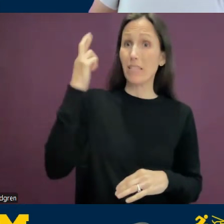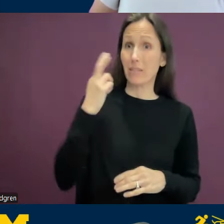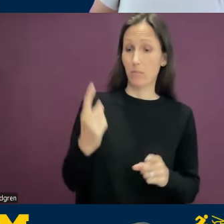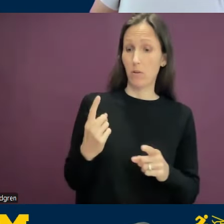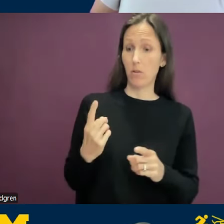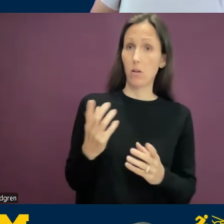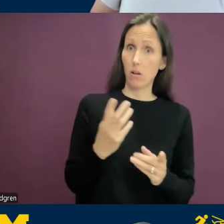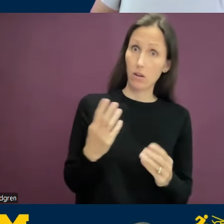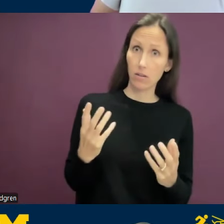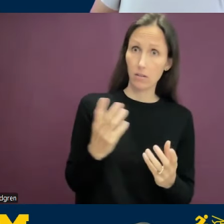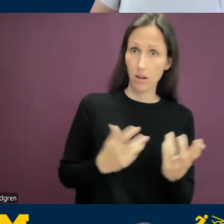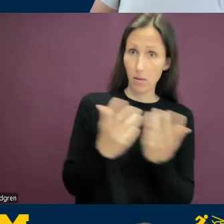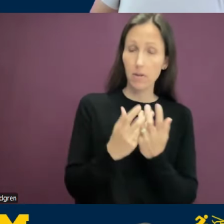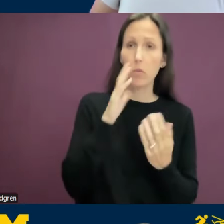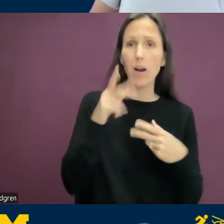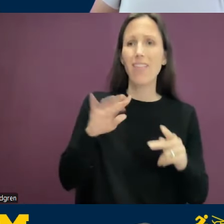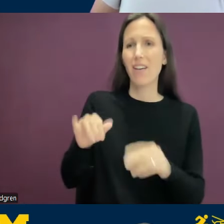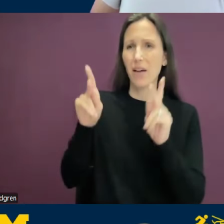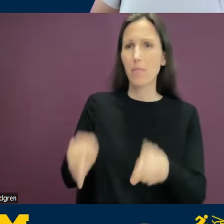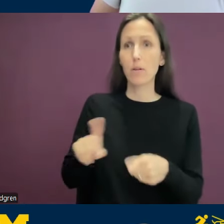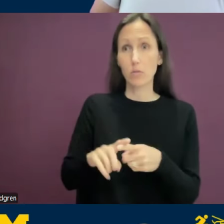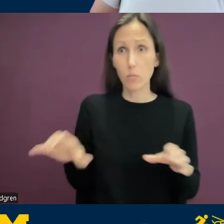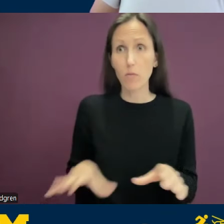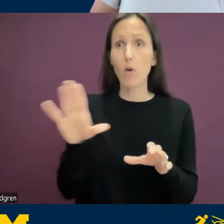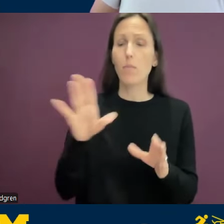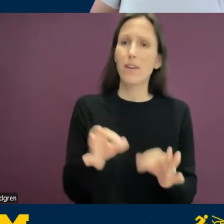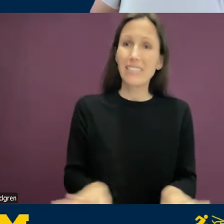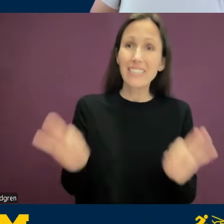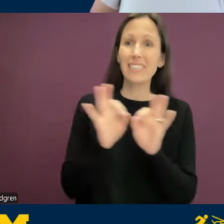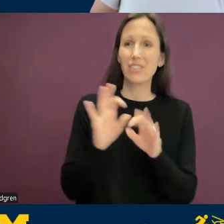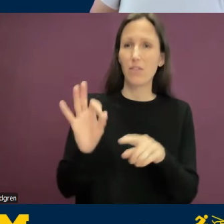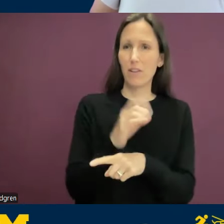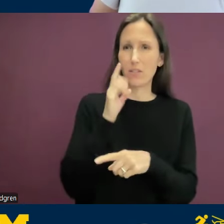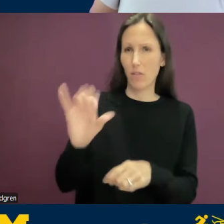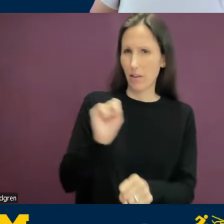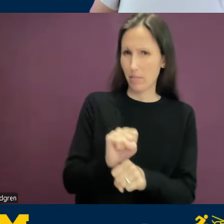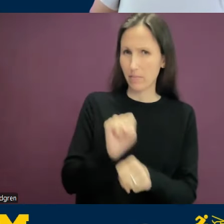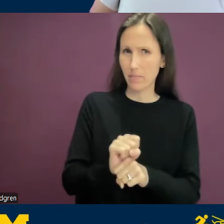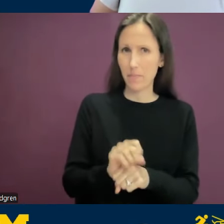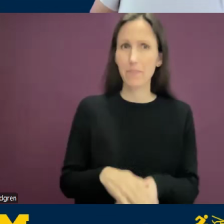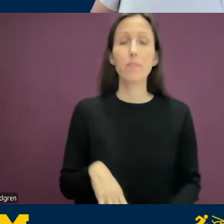enables the individual to perform the essential functions of the position. The employee often knows